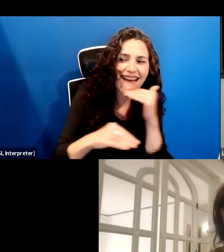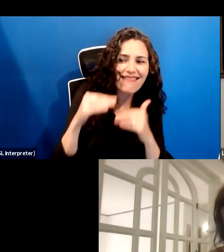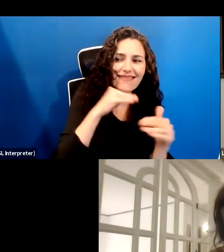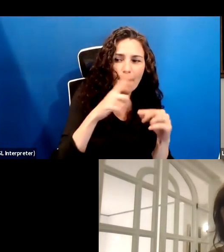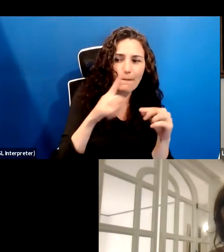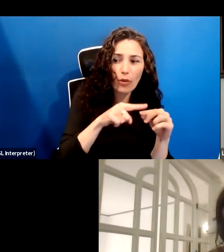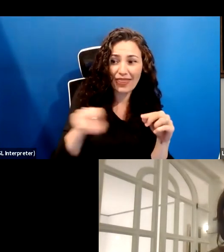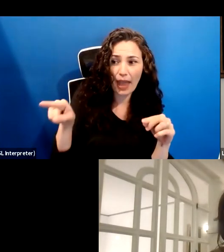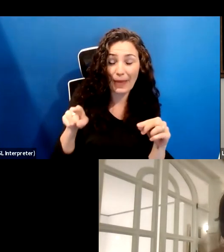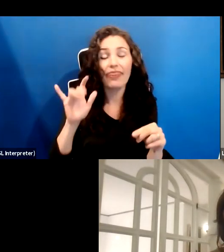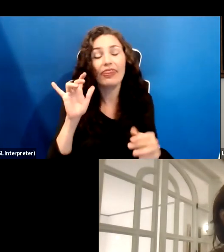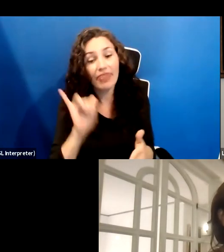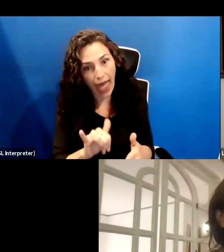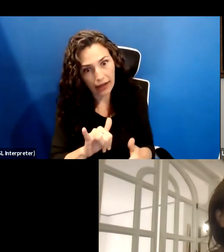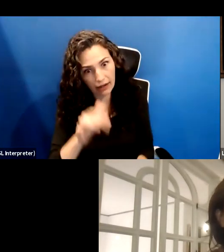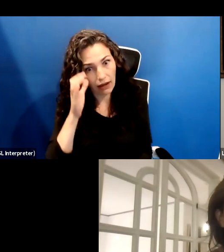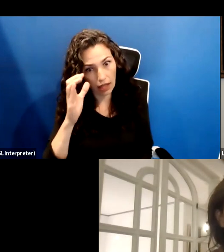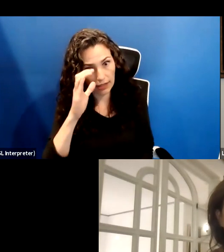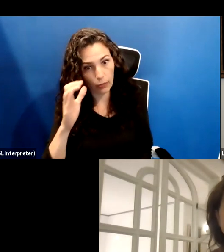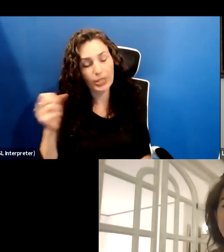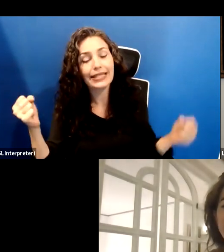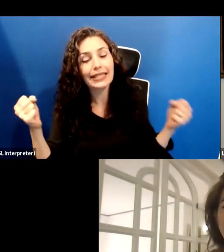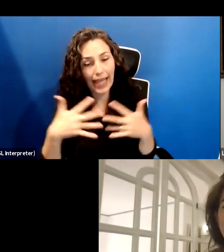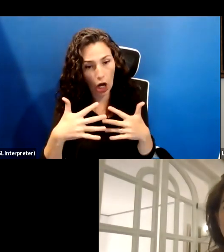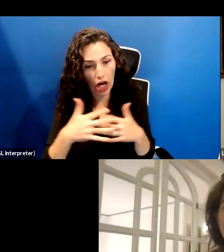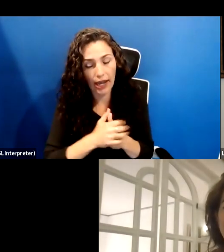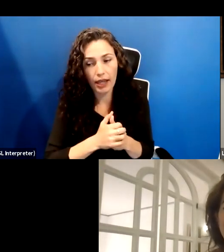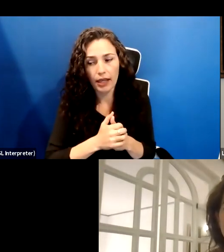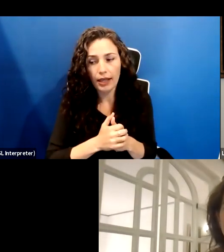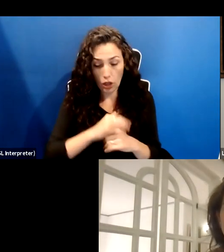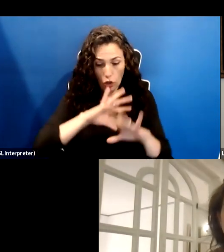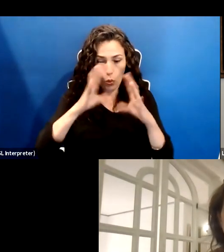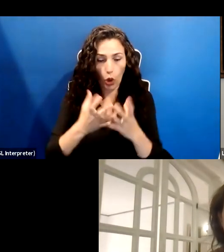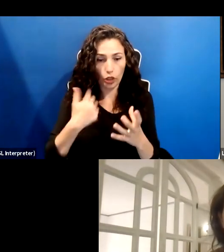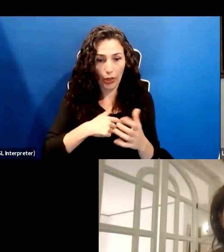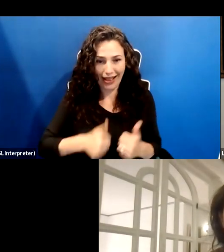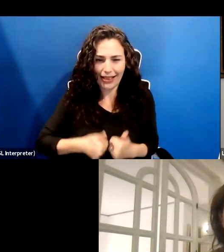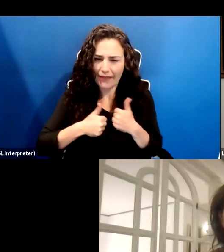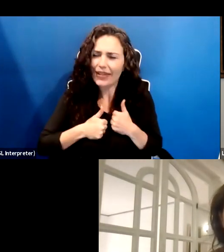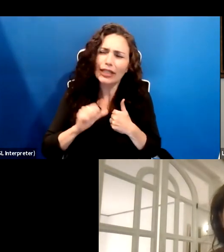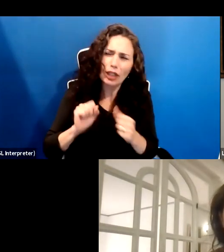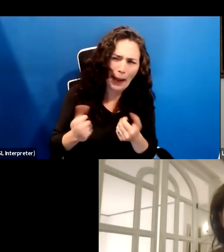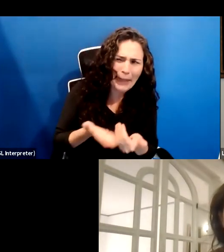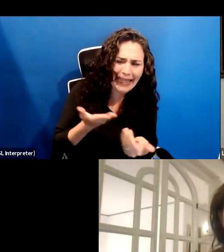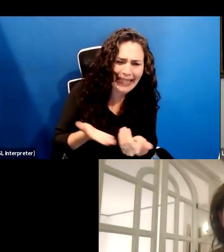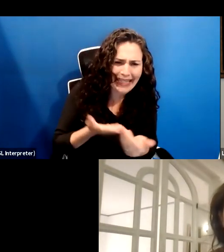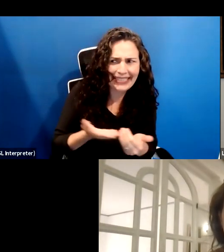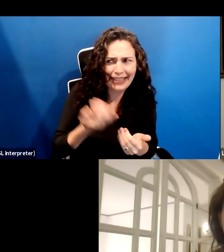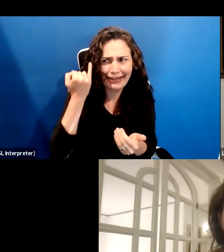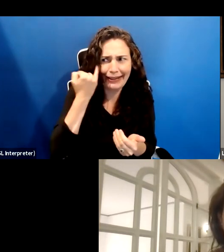And in this, in the world that we live in, that's very easy to do when you have sort of Twitter